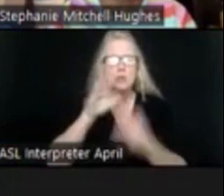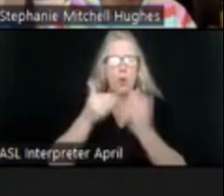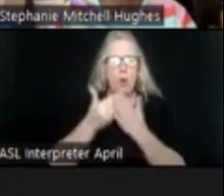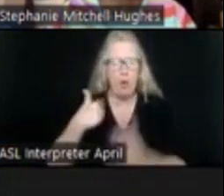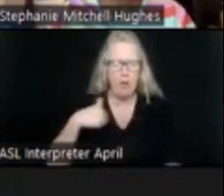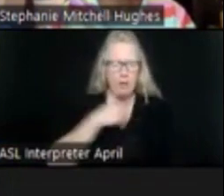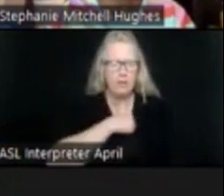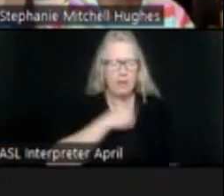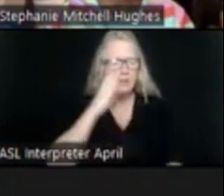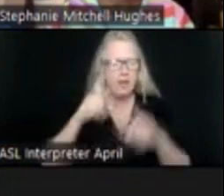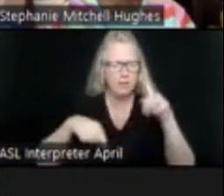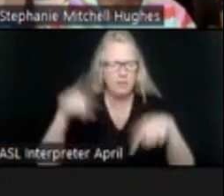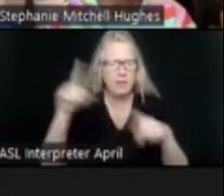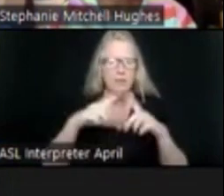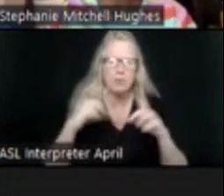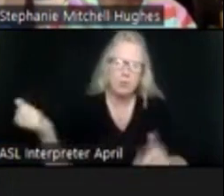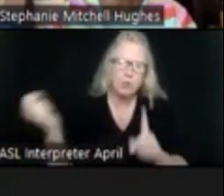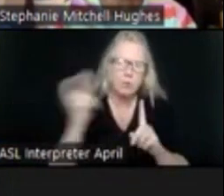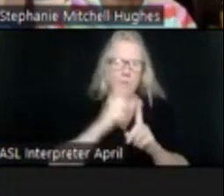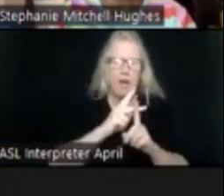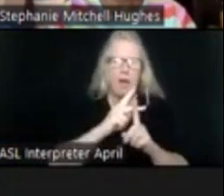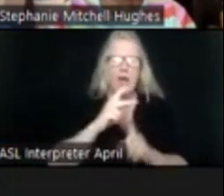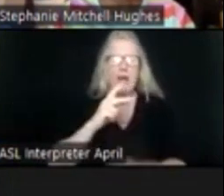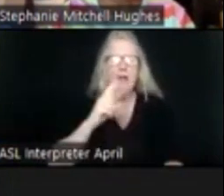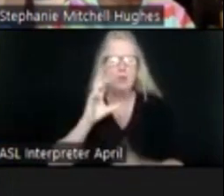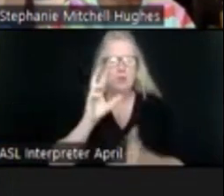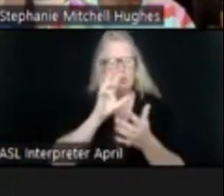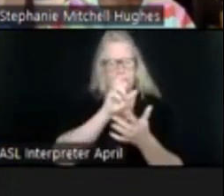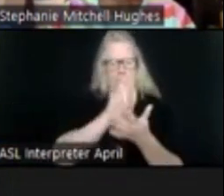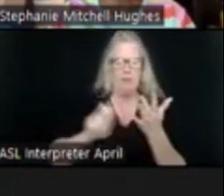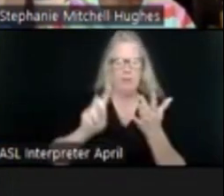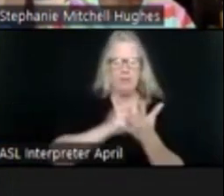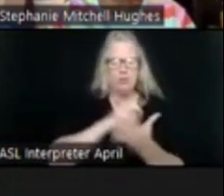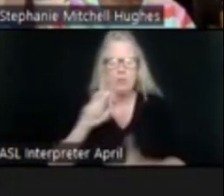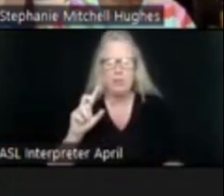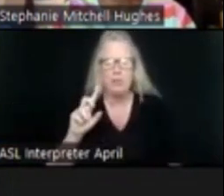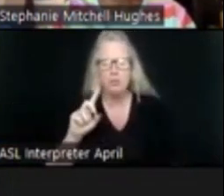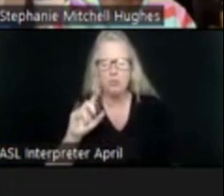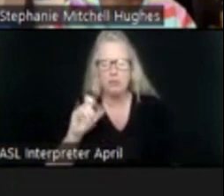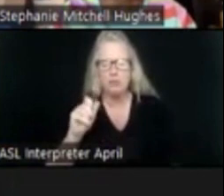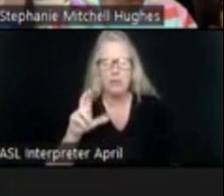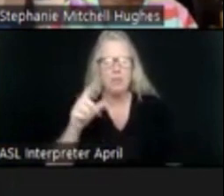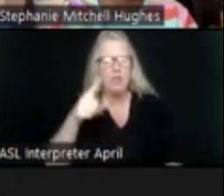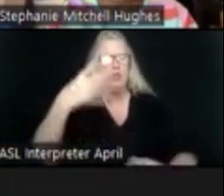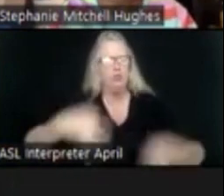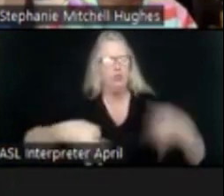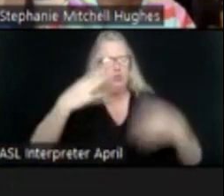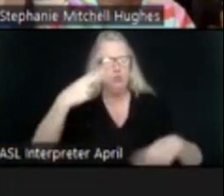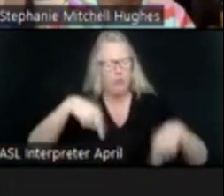BACK TO THE DISCRIMINATION DIARIES. YOU JUDGE ME AND DON'T BELIEVE MENTAL ILLNESS IS A BRAIN DISEASE.